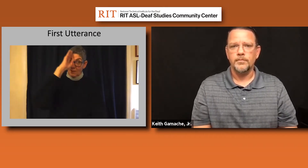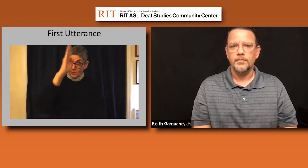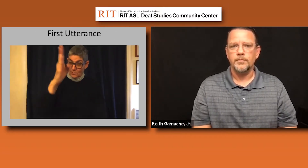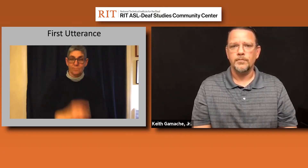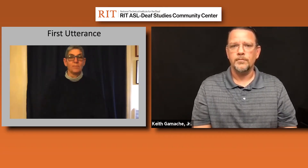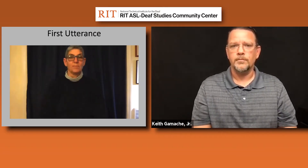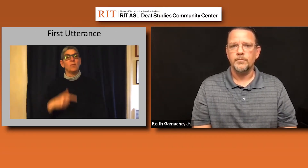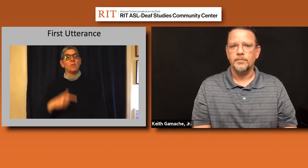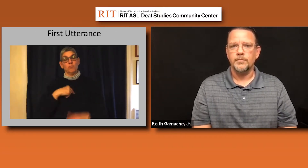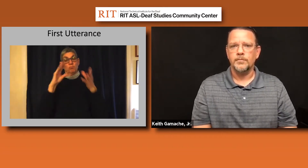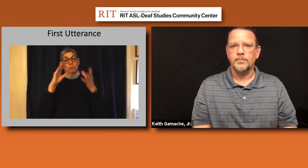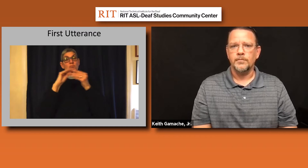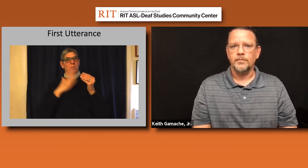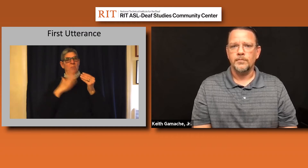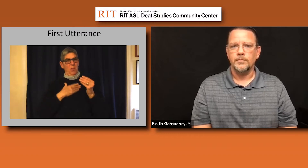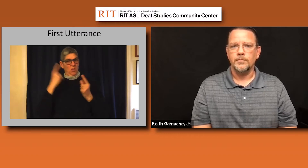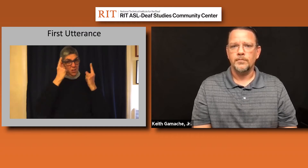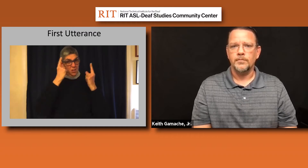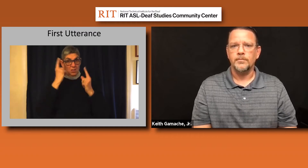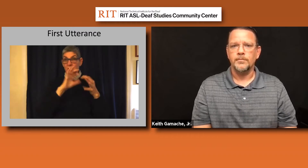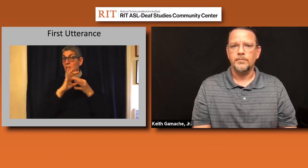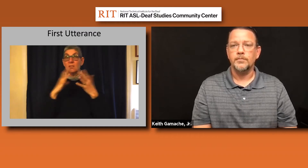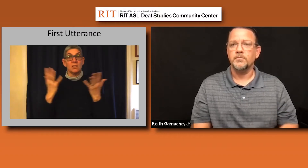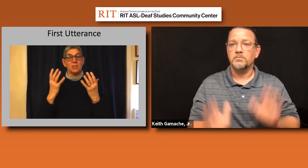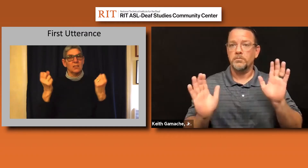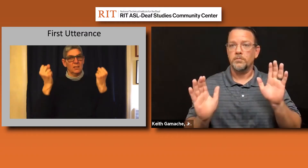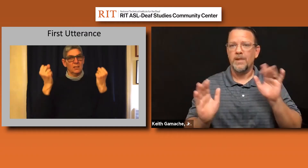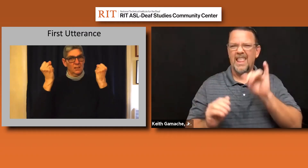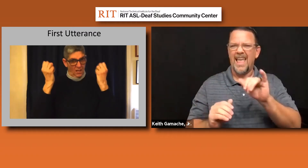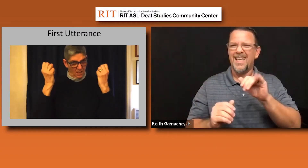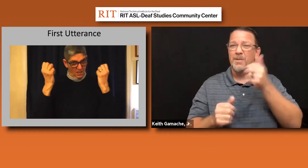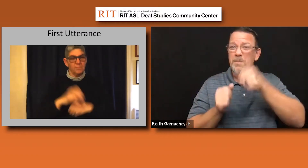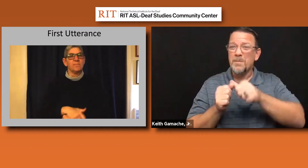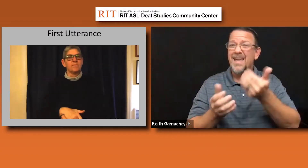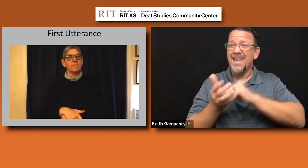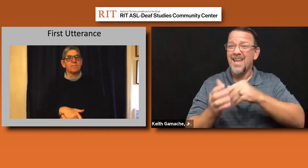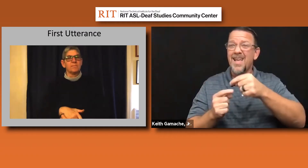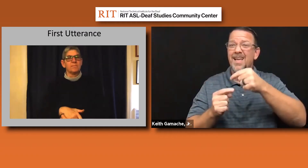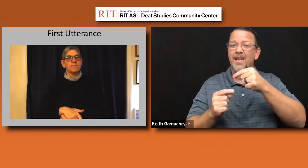Hello. I'd like to share my thoughts about signs.